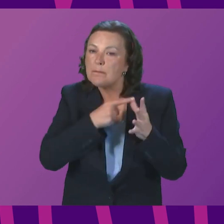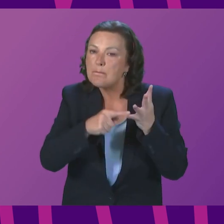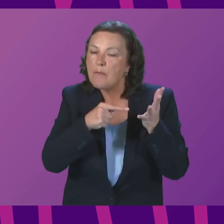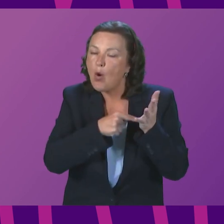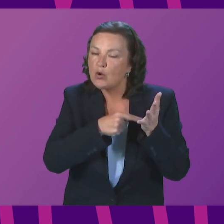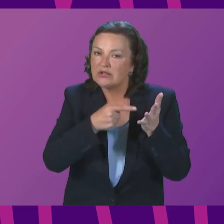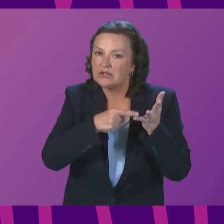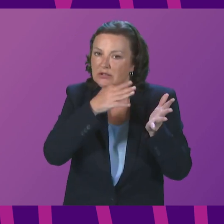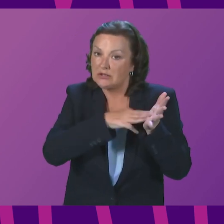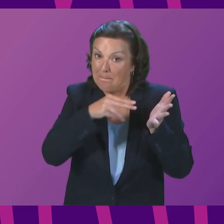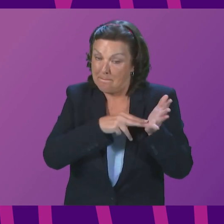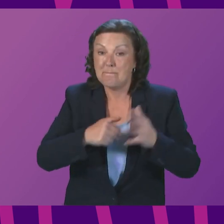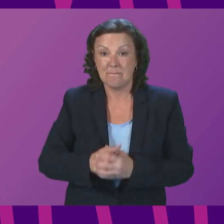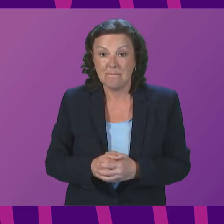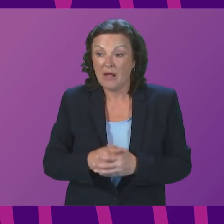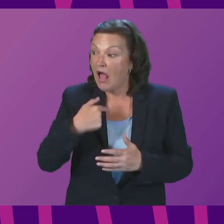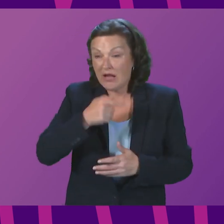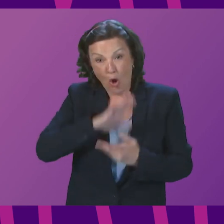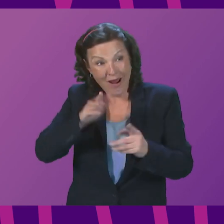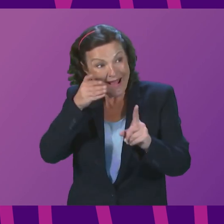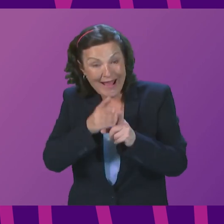people as quickly as possible, and we will continue to do that.